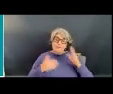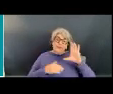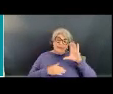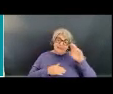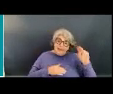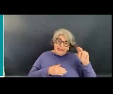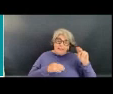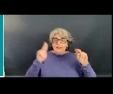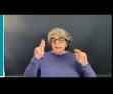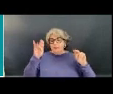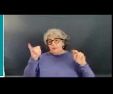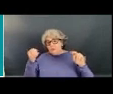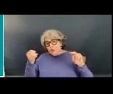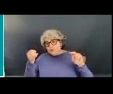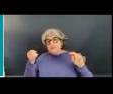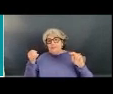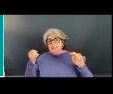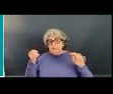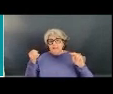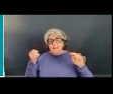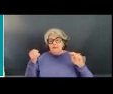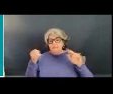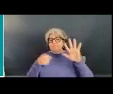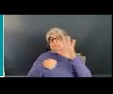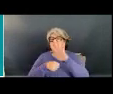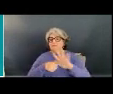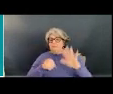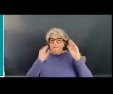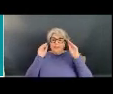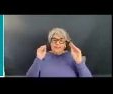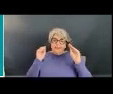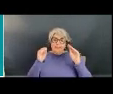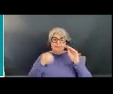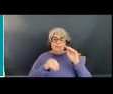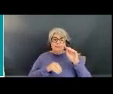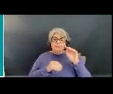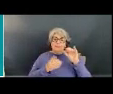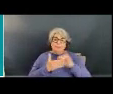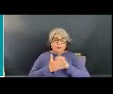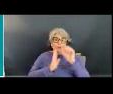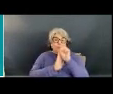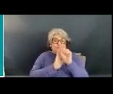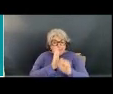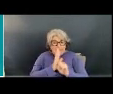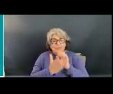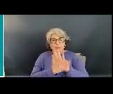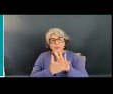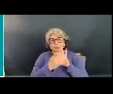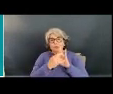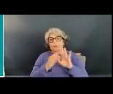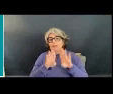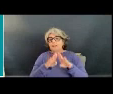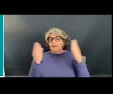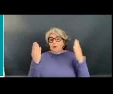Connecticut or New Jersey, the tri-state area that teach in New York State schools. And it is open not to just public schools.